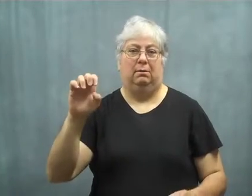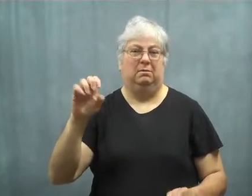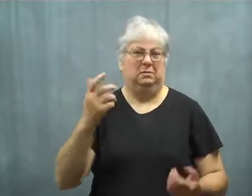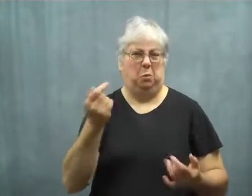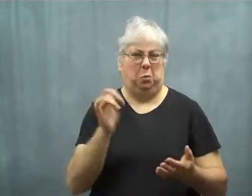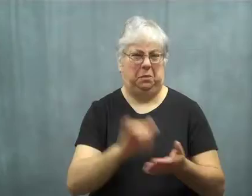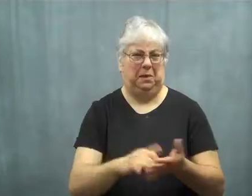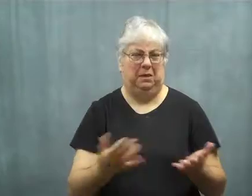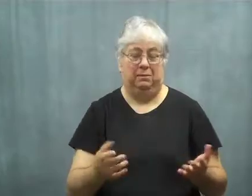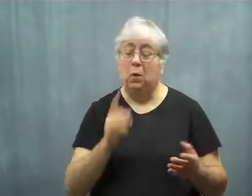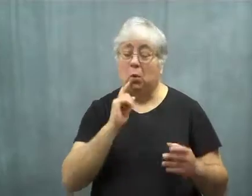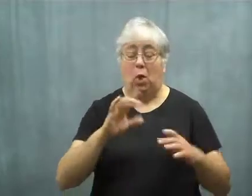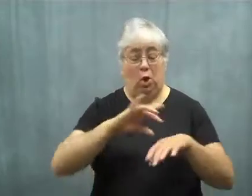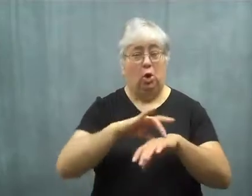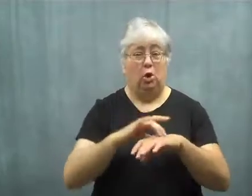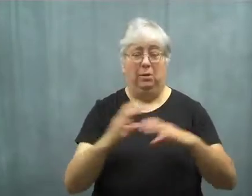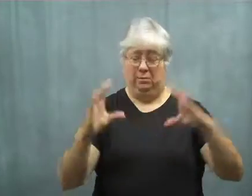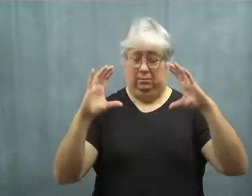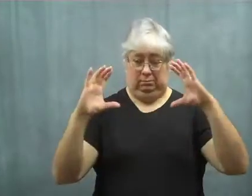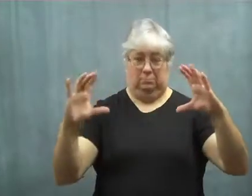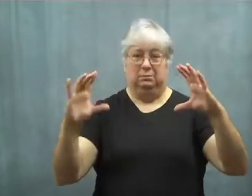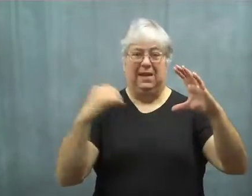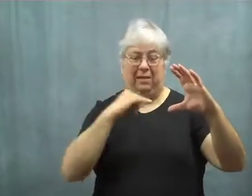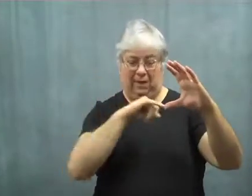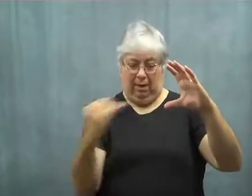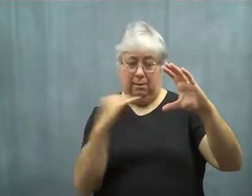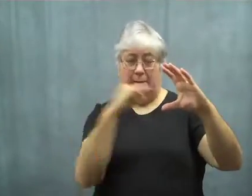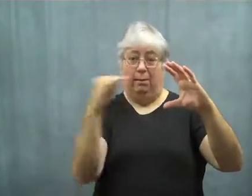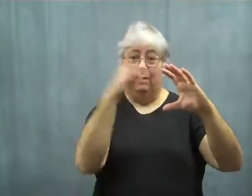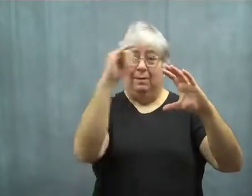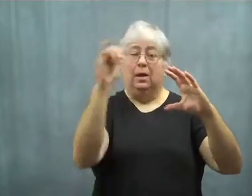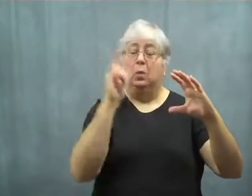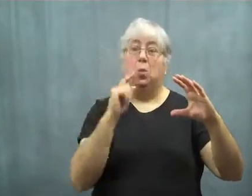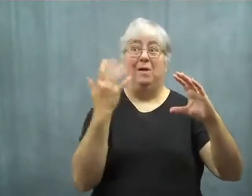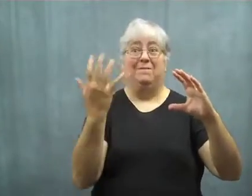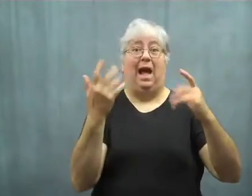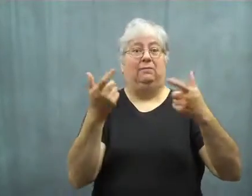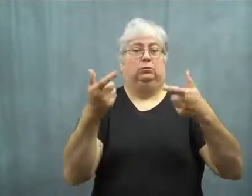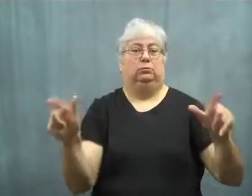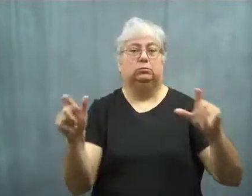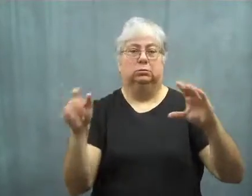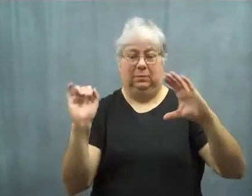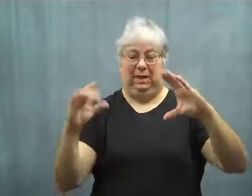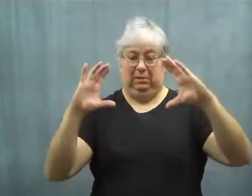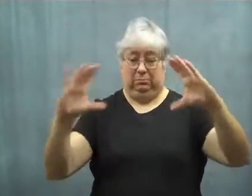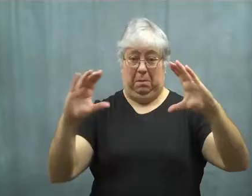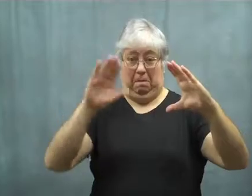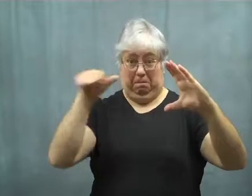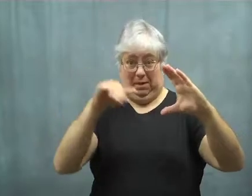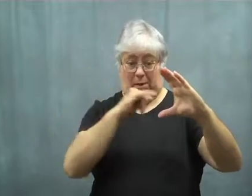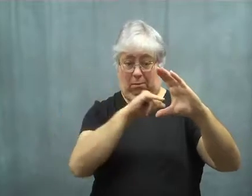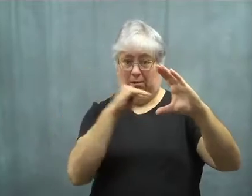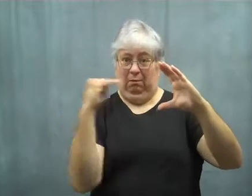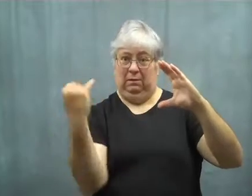The earth's globe has lines going across it.